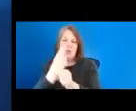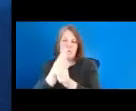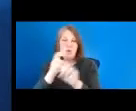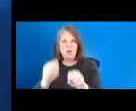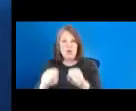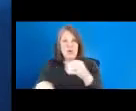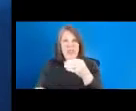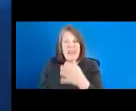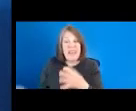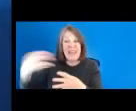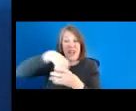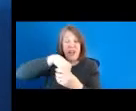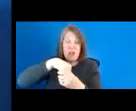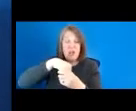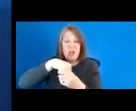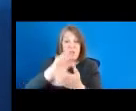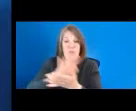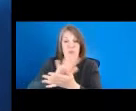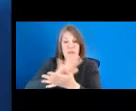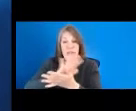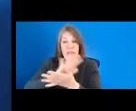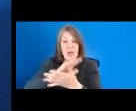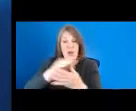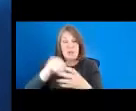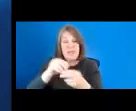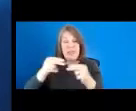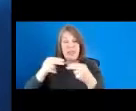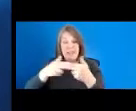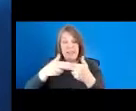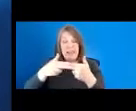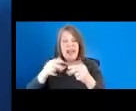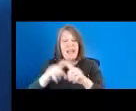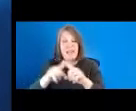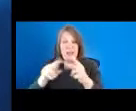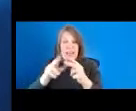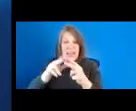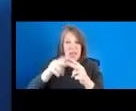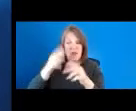loop automatically. 16:29:26 But as either a presenter or a visitor,